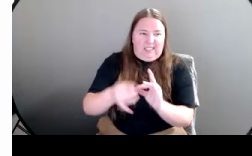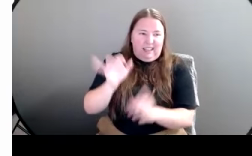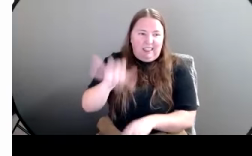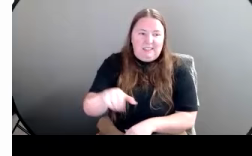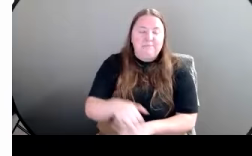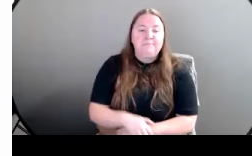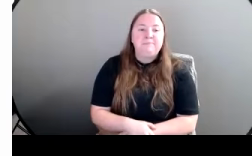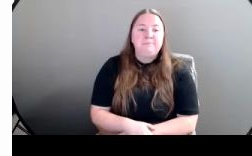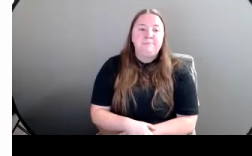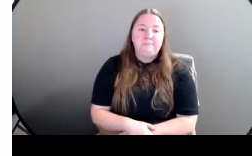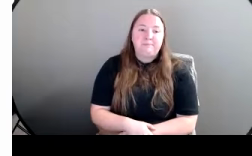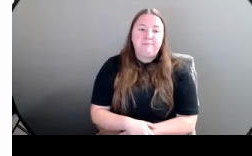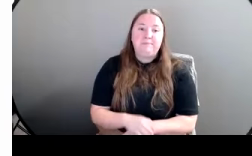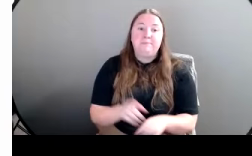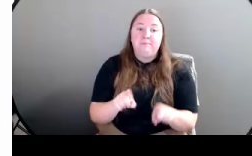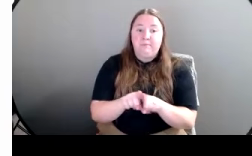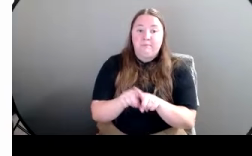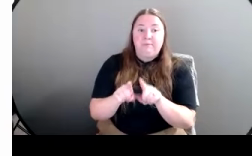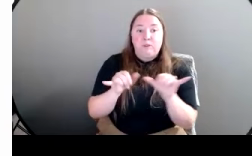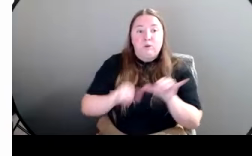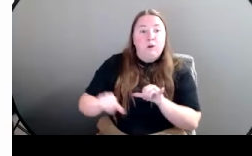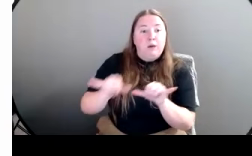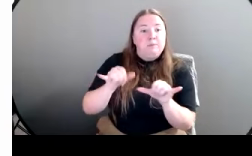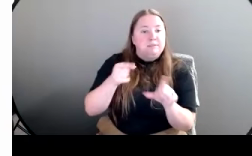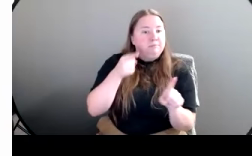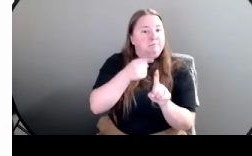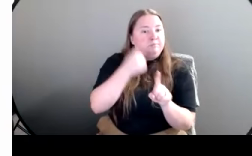It is also common, especially for our English faculty,